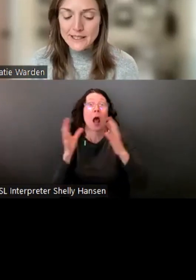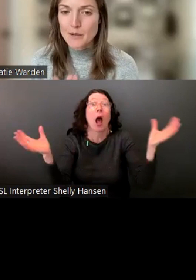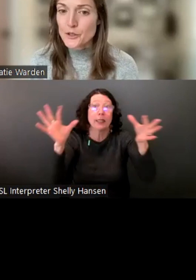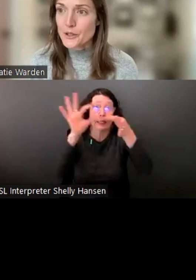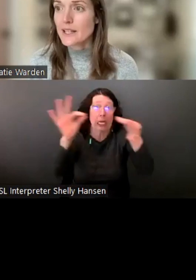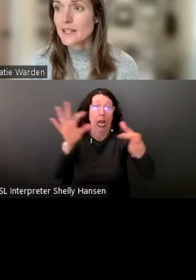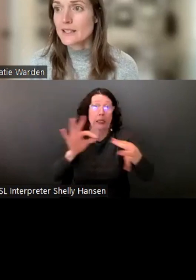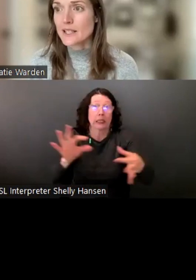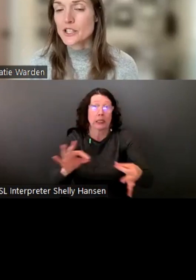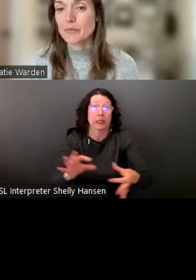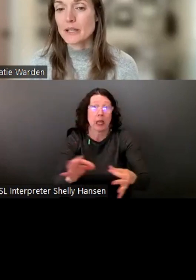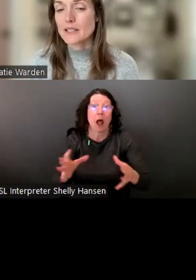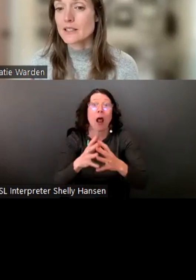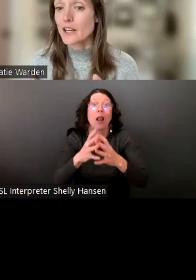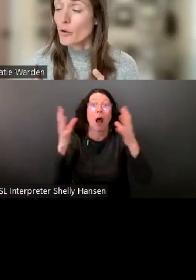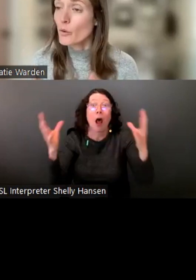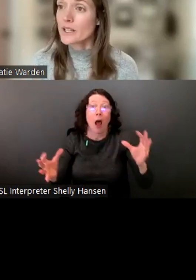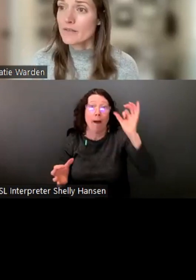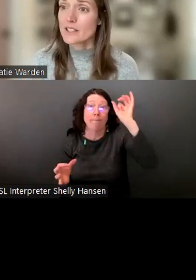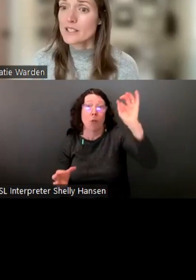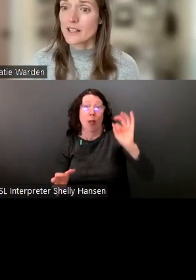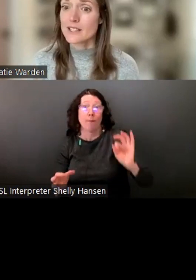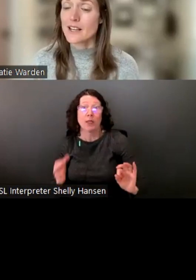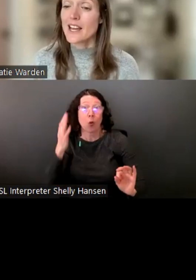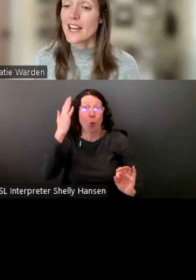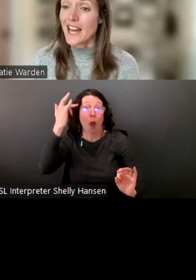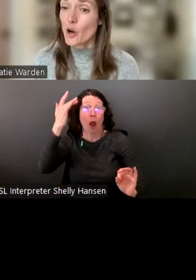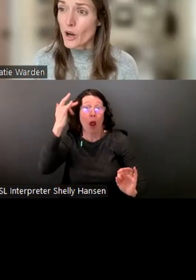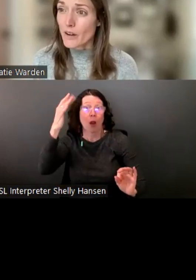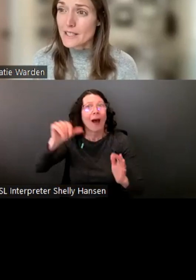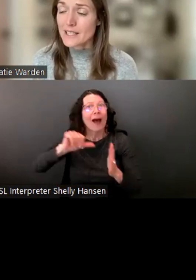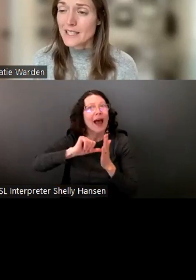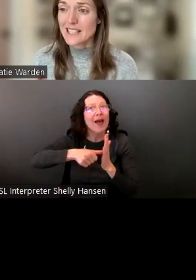And I'm doing that intentionally because I wanna emphasize how often